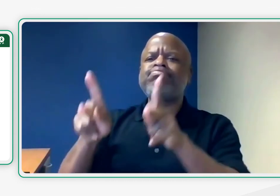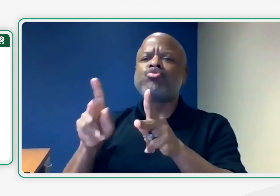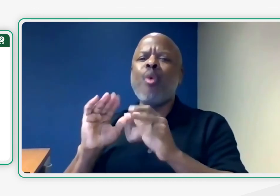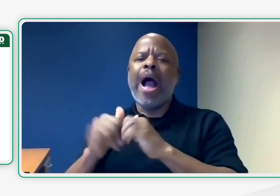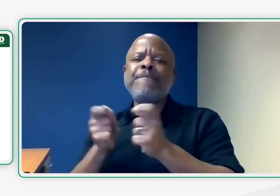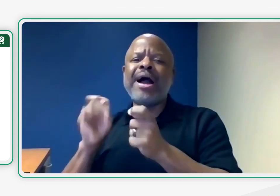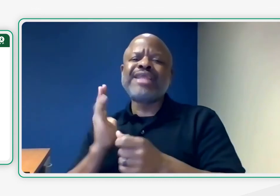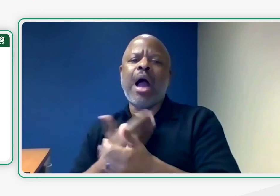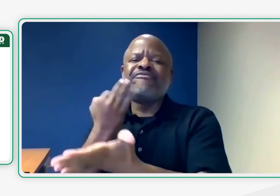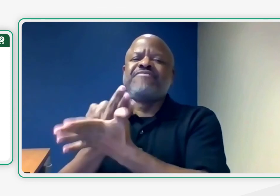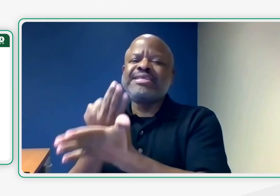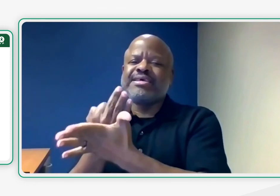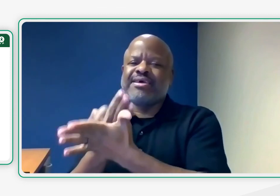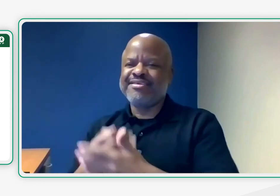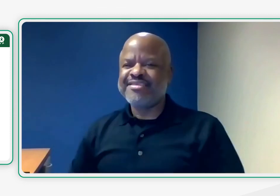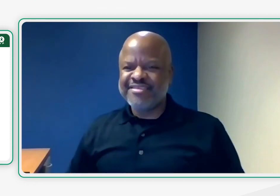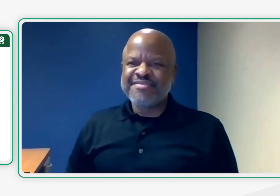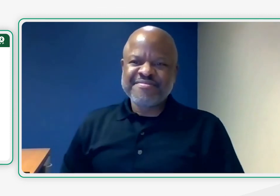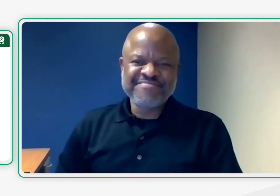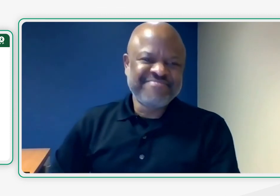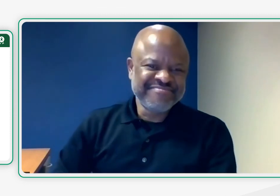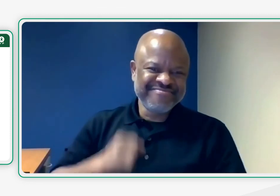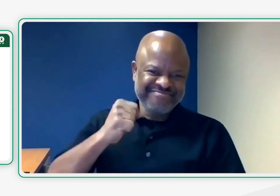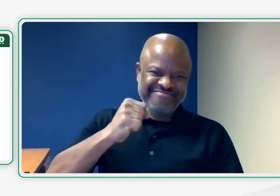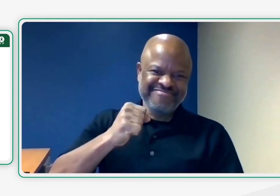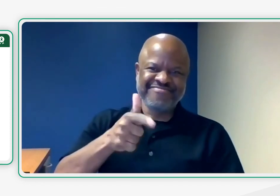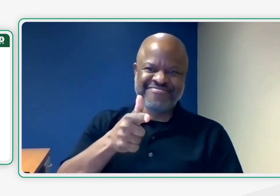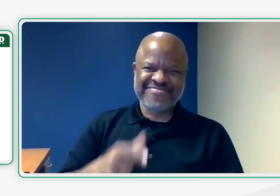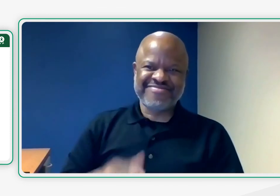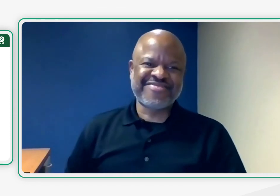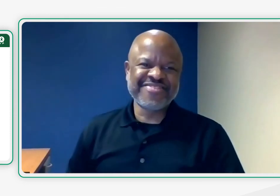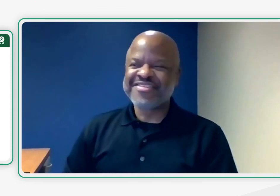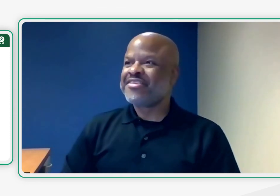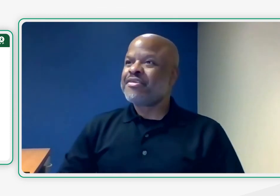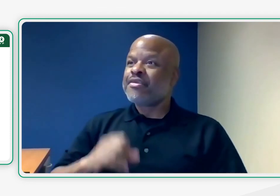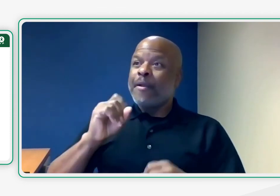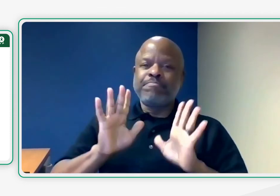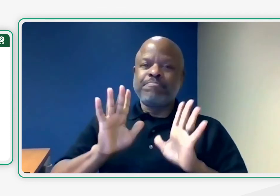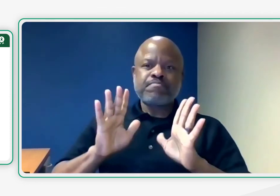How did it know my interest in LeBron?” And that is something similar that's happening when it